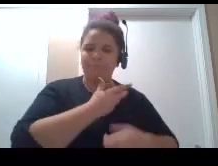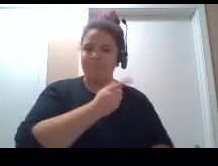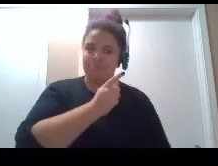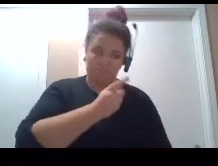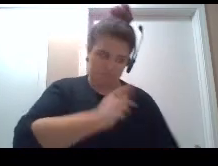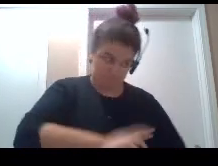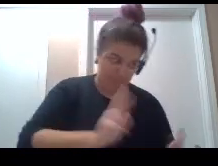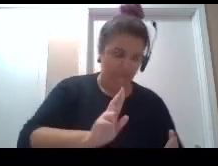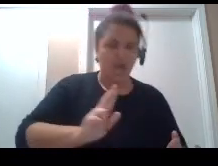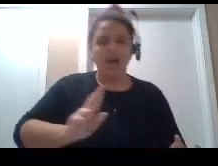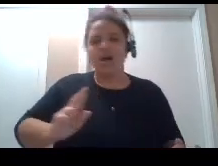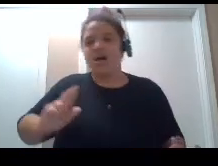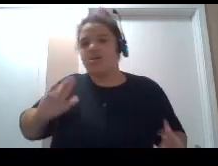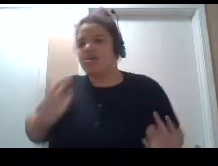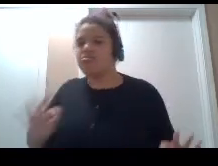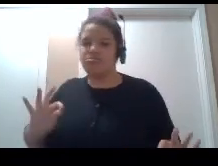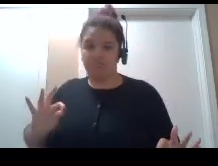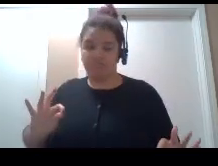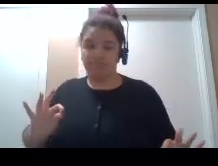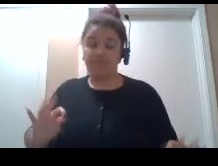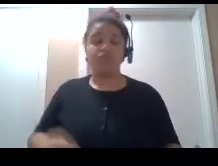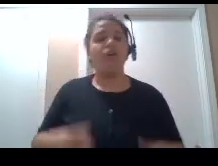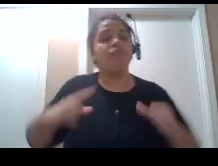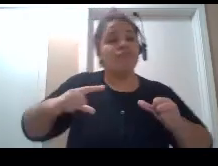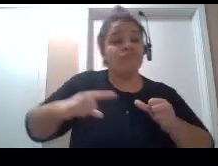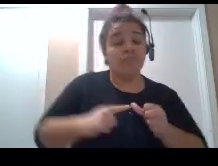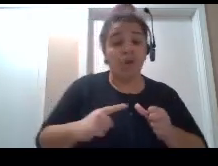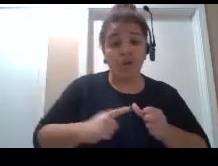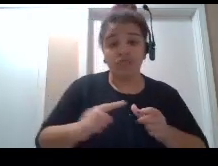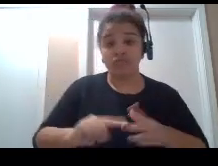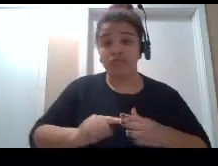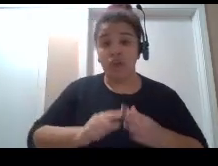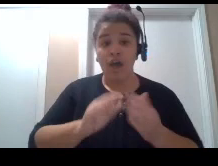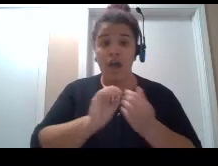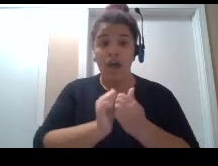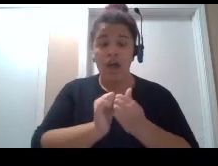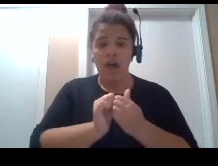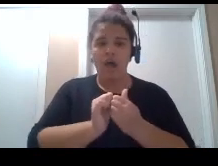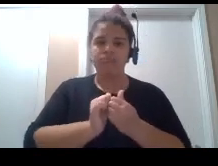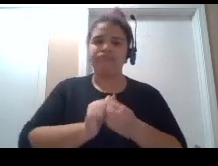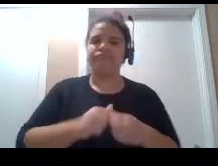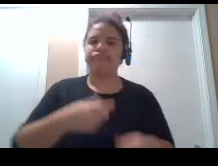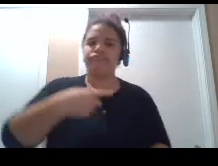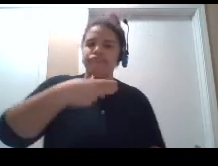A great place to start is to review the Virtual Hiring Event Resource Guide with the candidate.